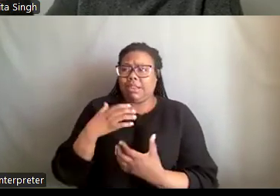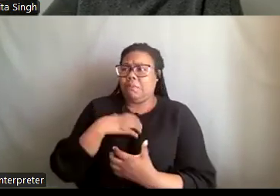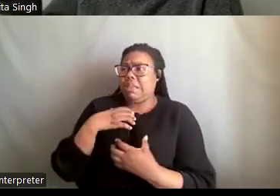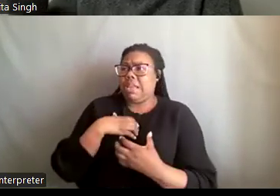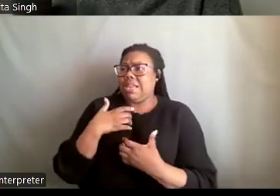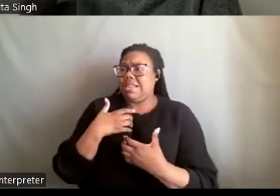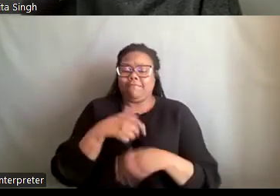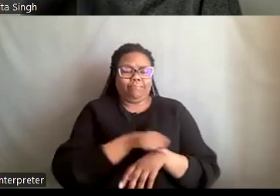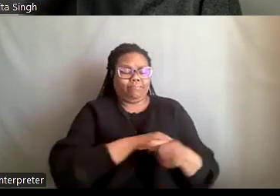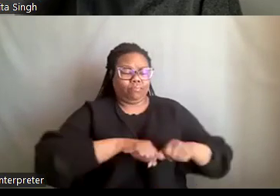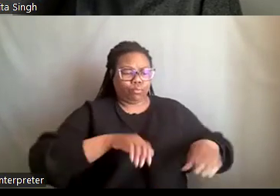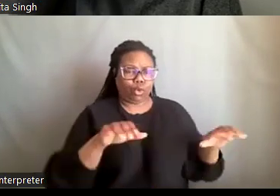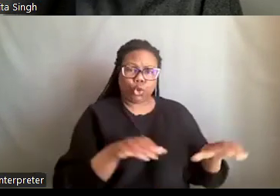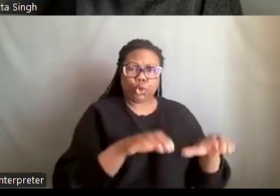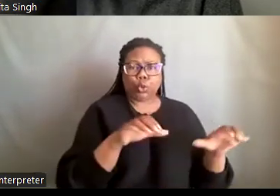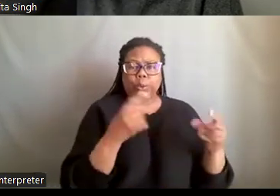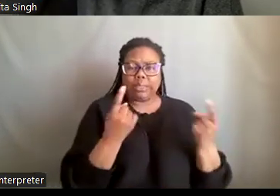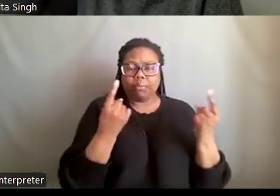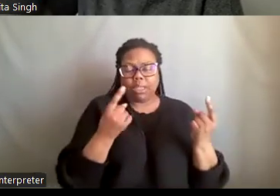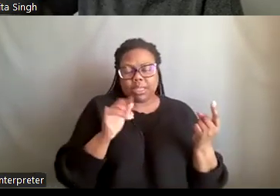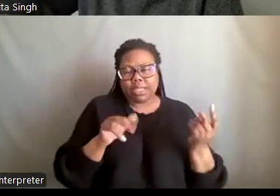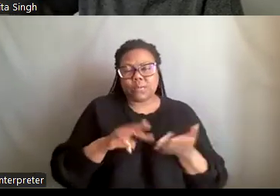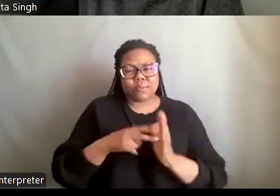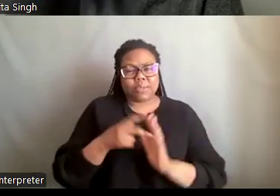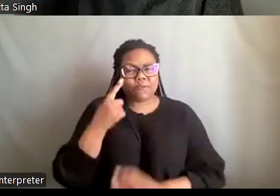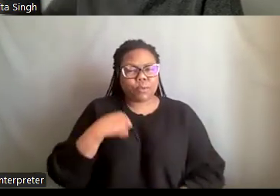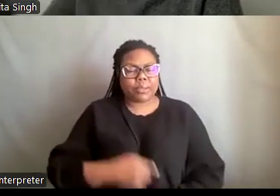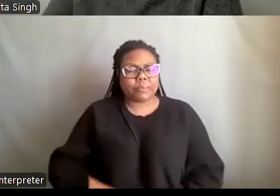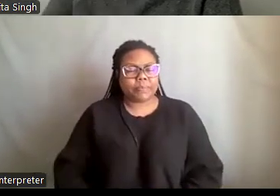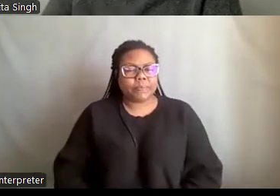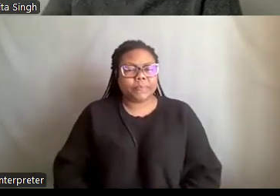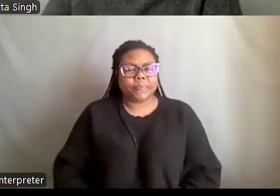to do something. So yeah, that 's what it means to me.